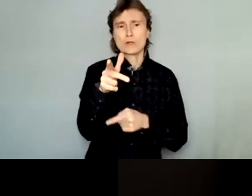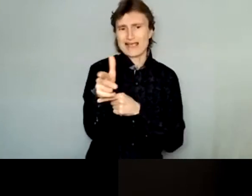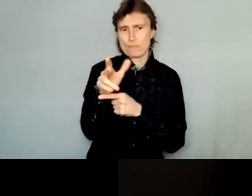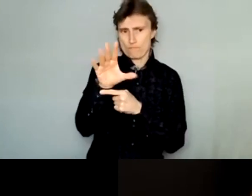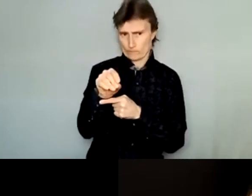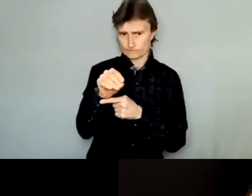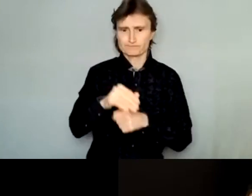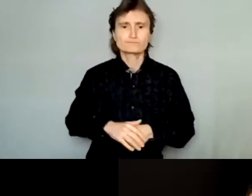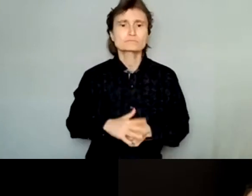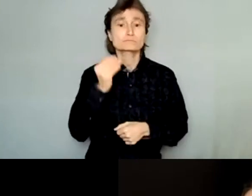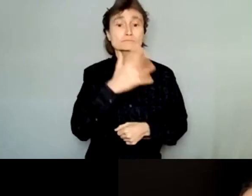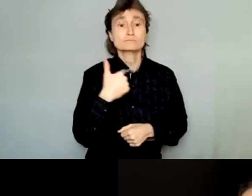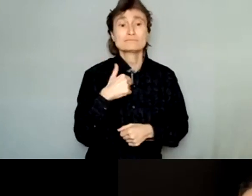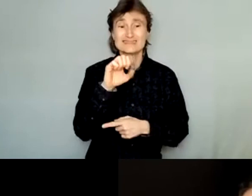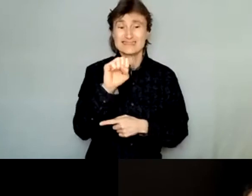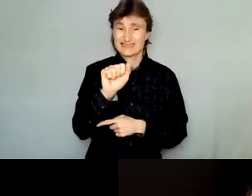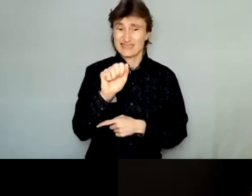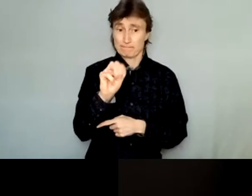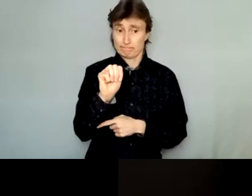Her name is on there along with ZoomKeeper.